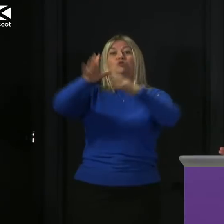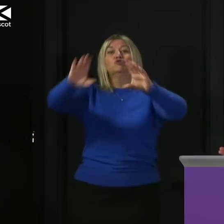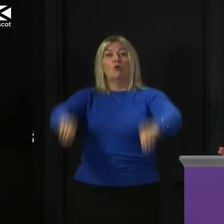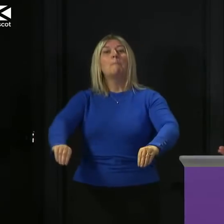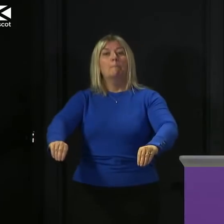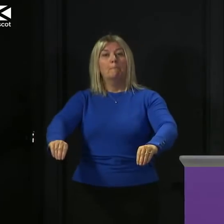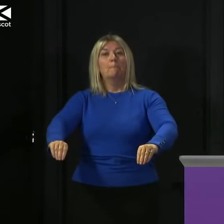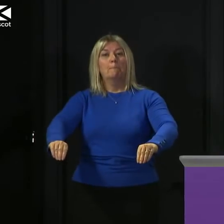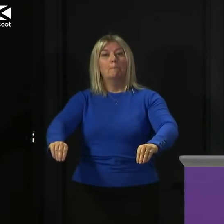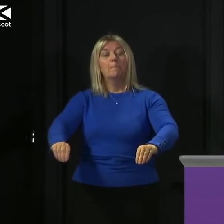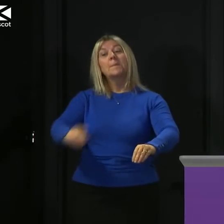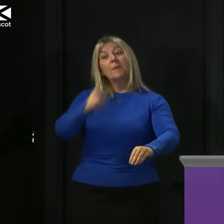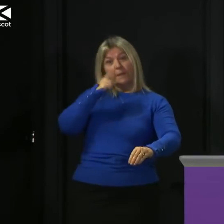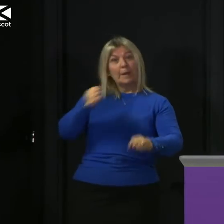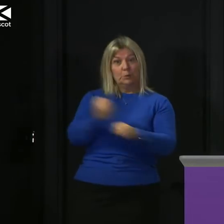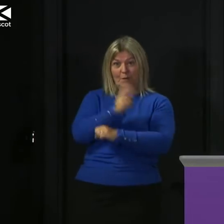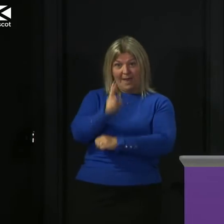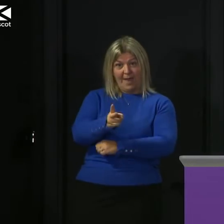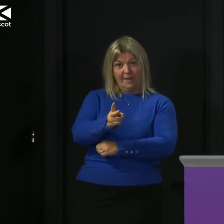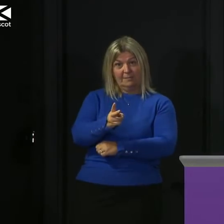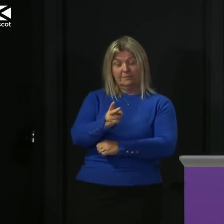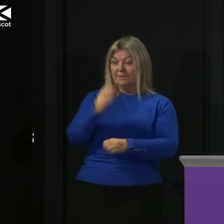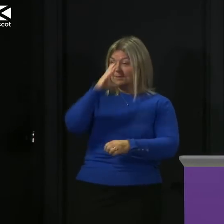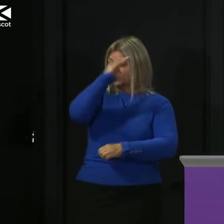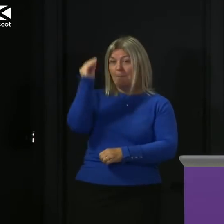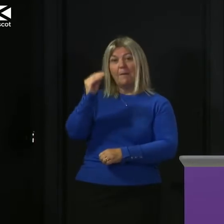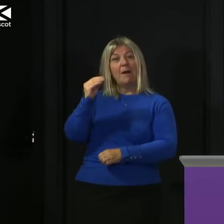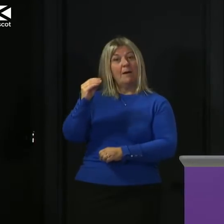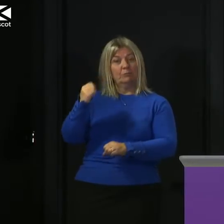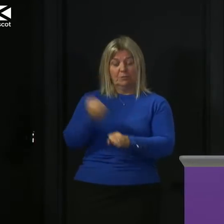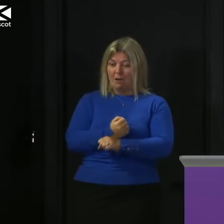it in the summer and we can do it again, but that means all of us sticking to these rules and doing